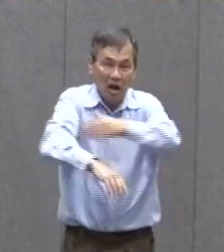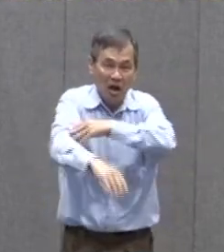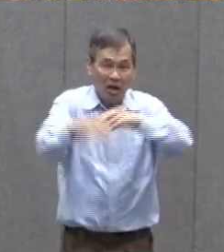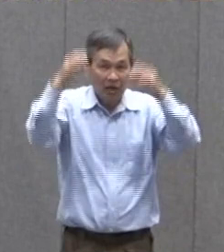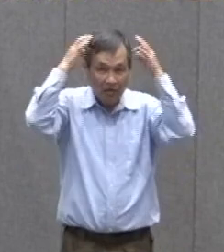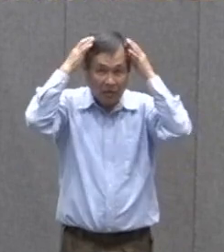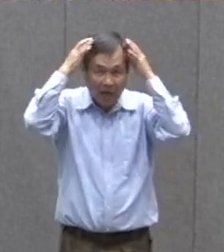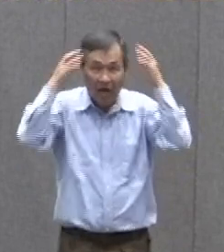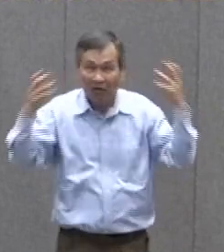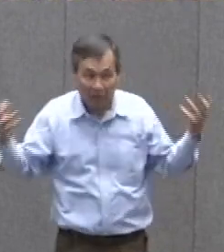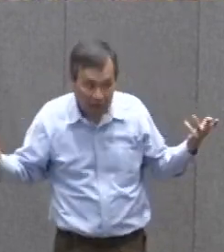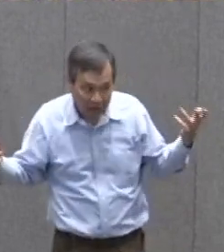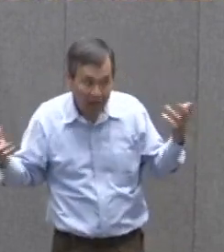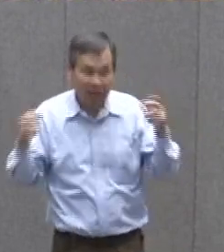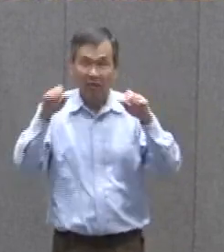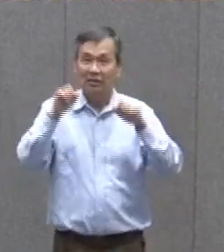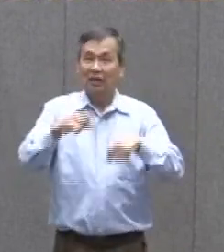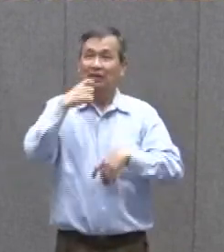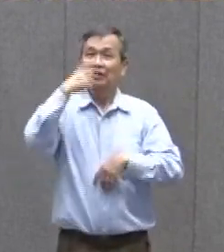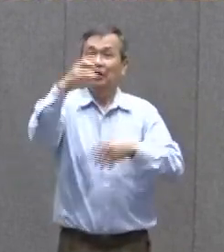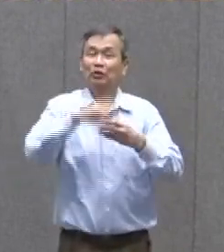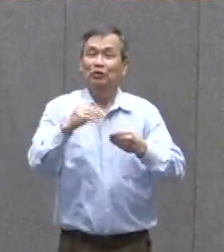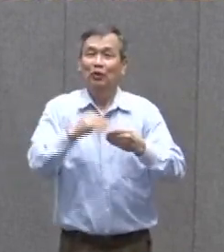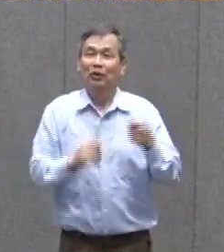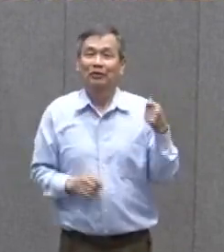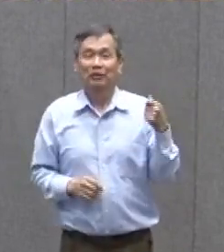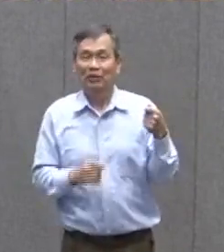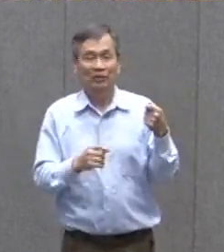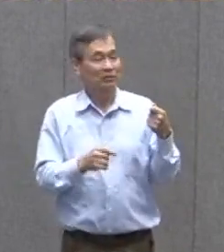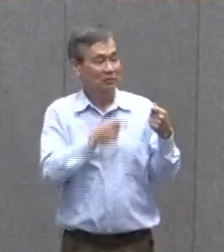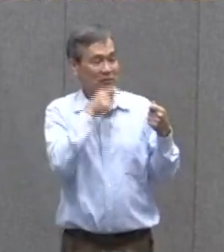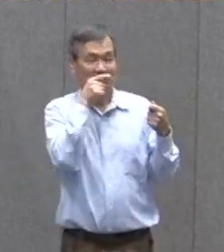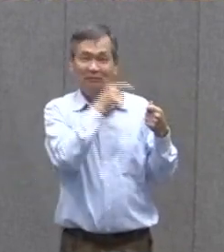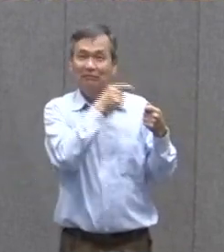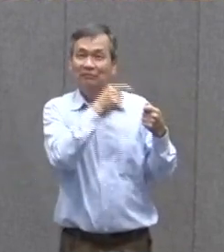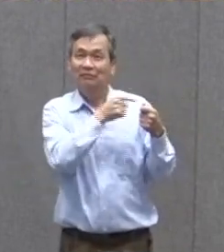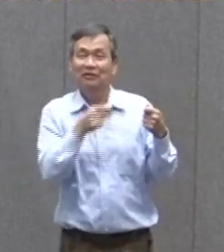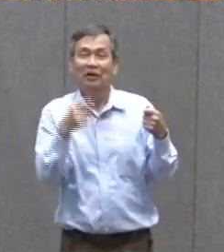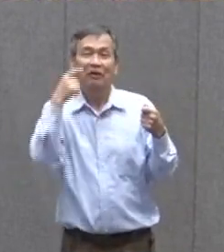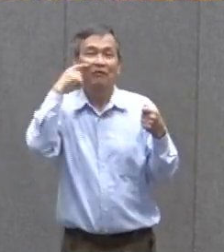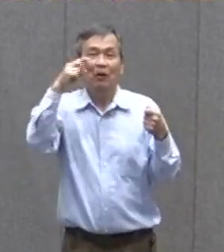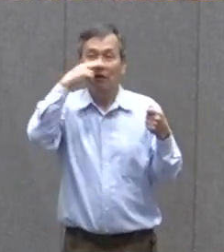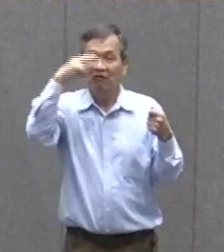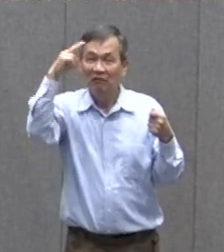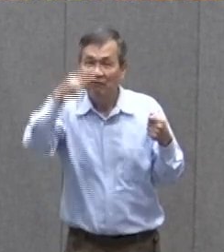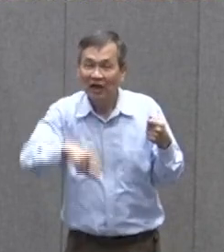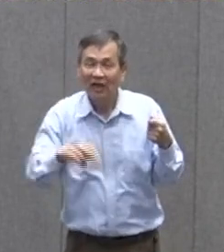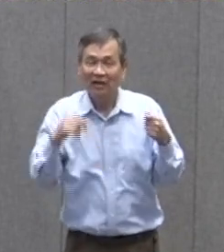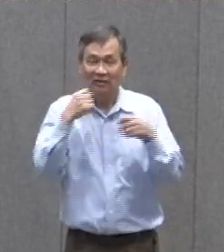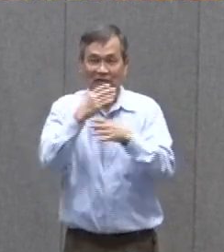And now I can tell my story with a puppet of a spoon that I made just for fun to be able to share my story